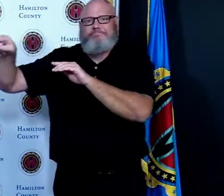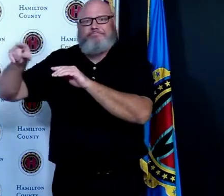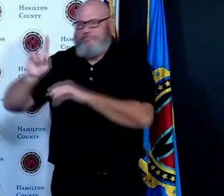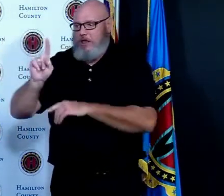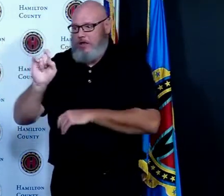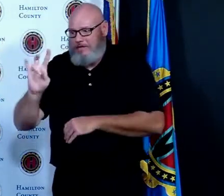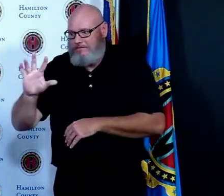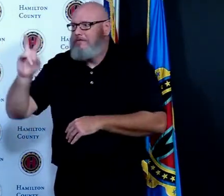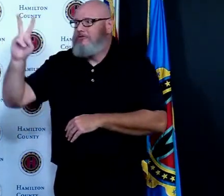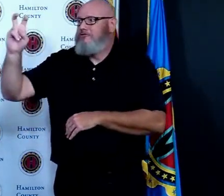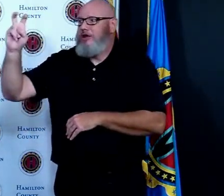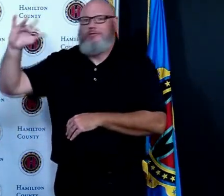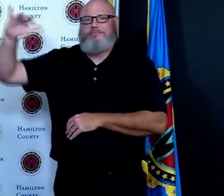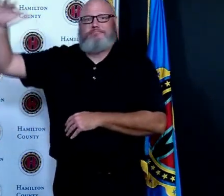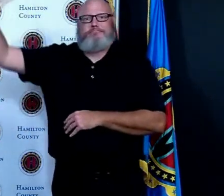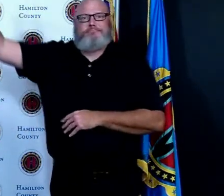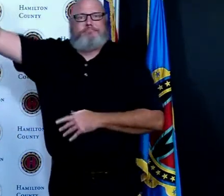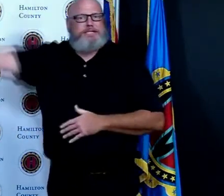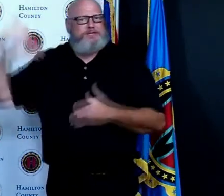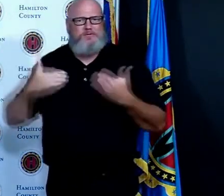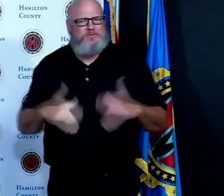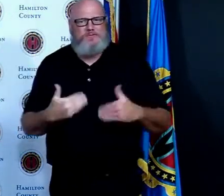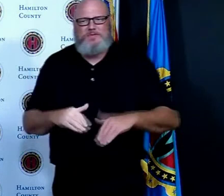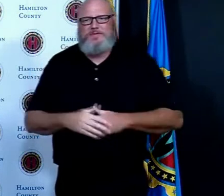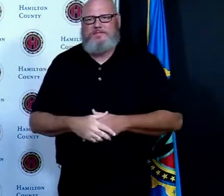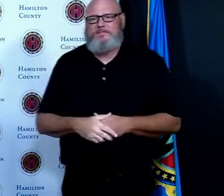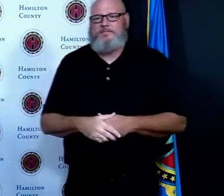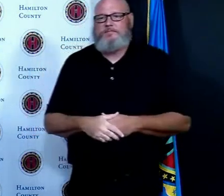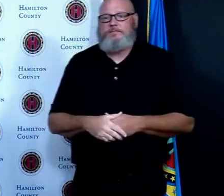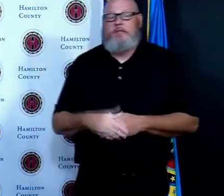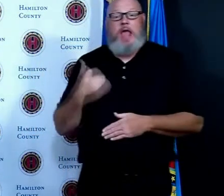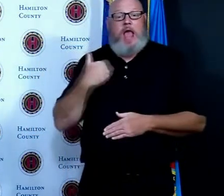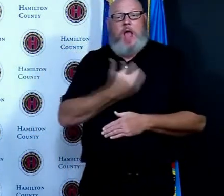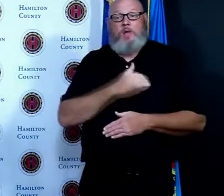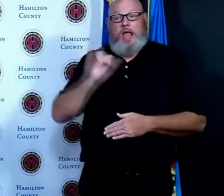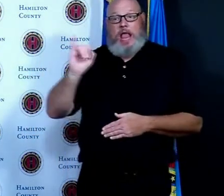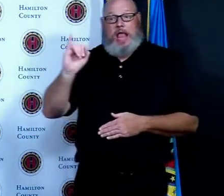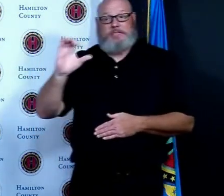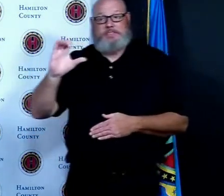drastic once again it's a delayed indicator and we are yet to see any types of increases with